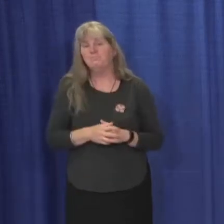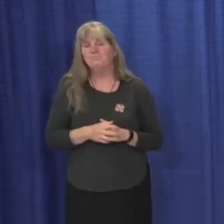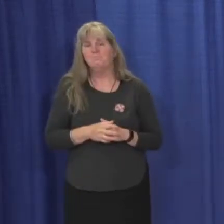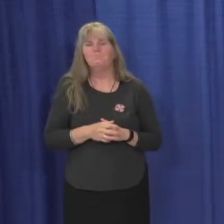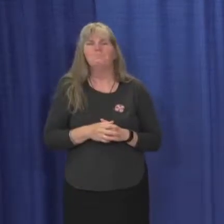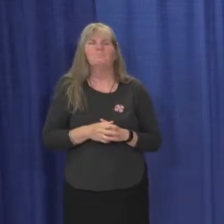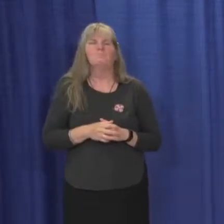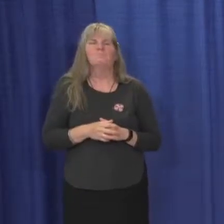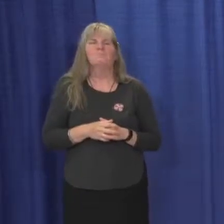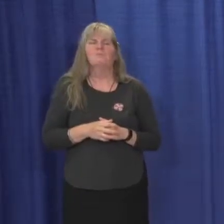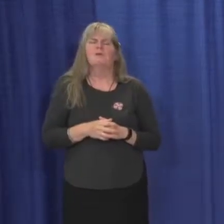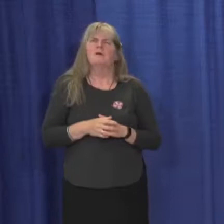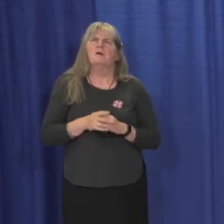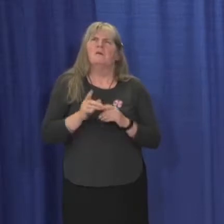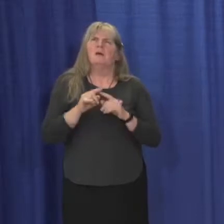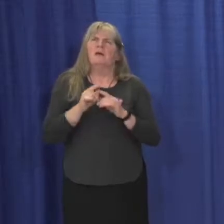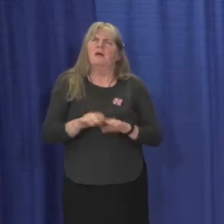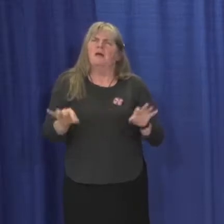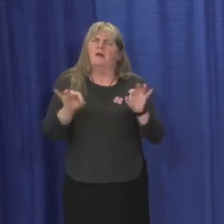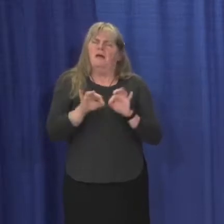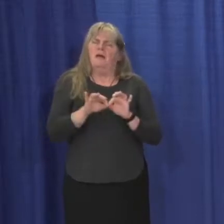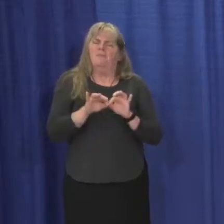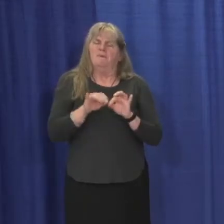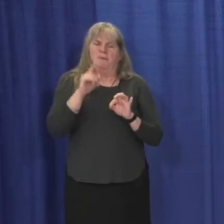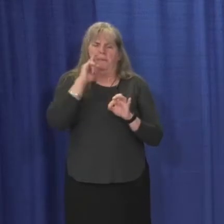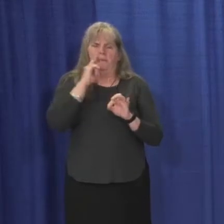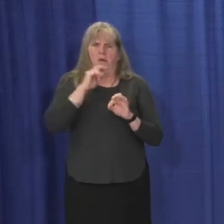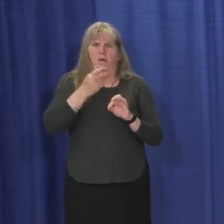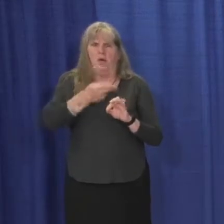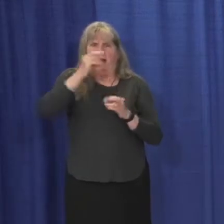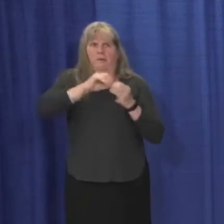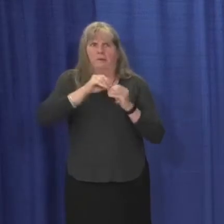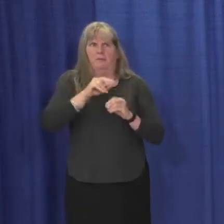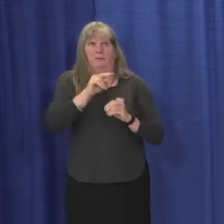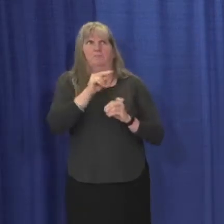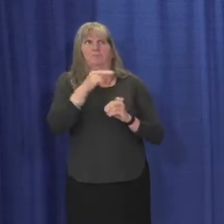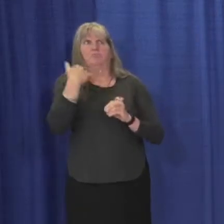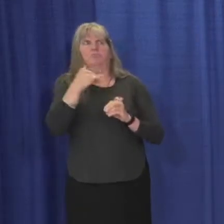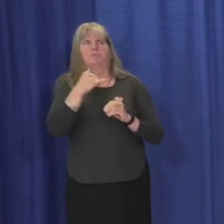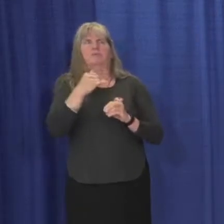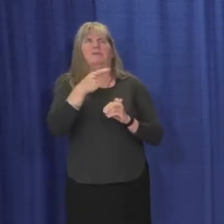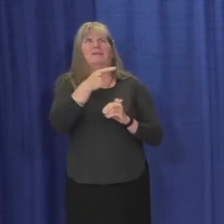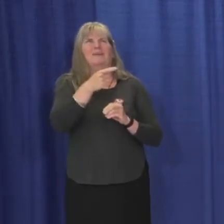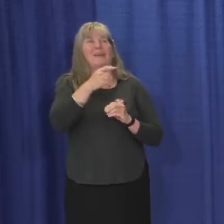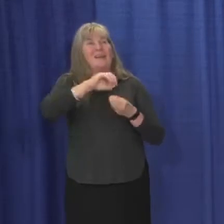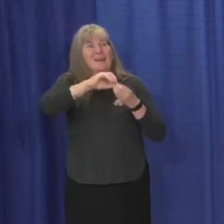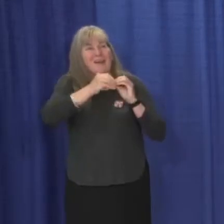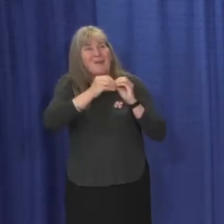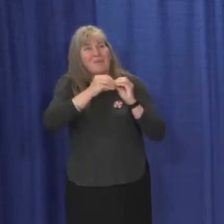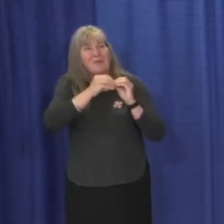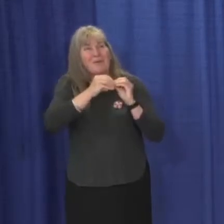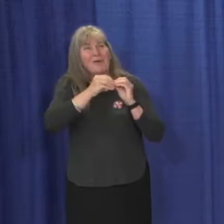clarity as we go. What's important to remember as we got into high case numbers is